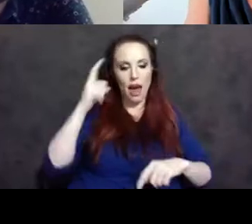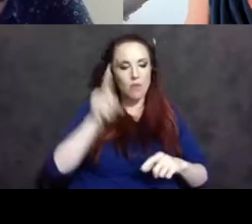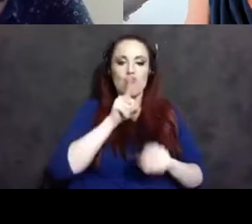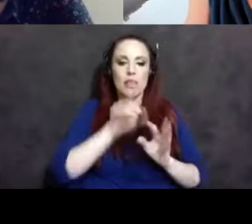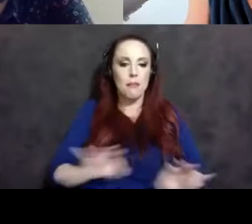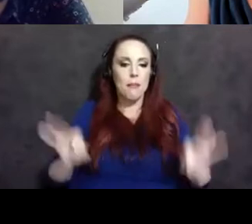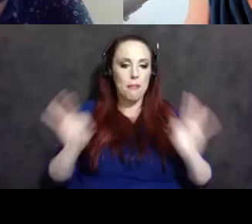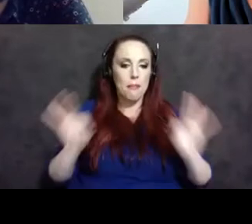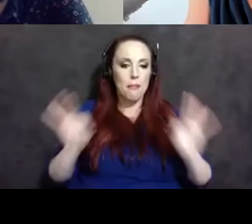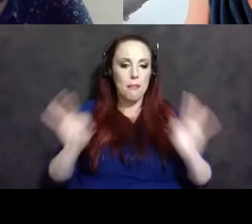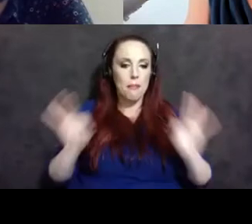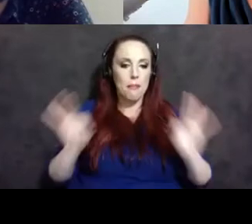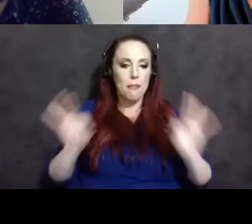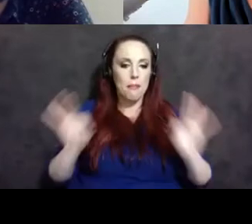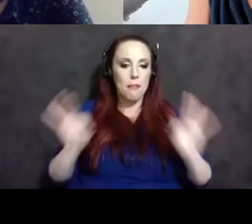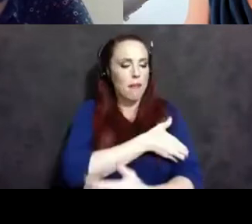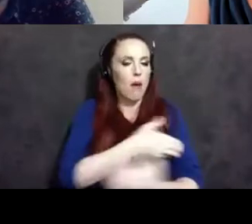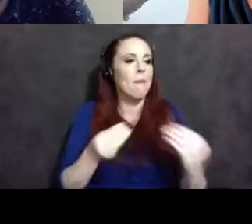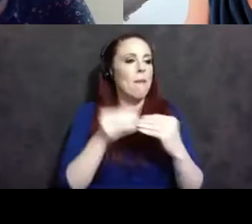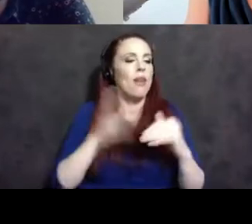And I think this is more of a problem than we think.